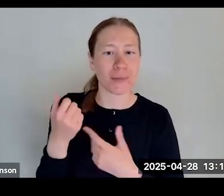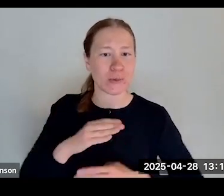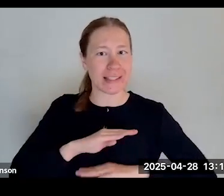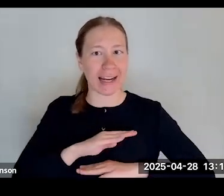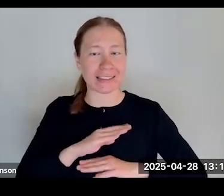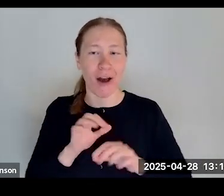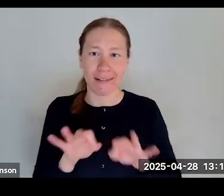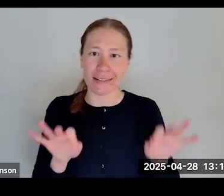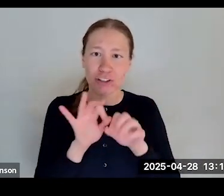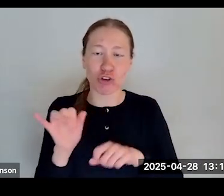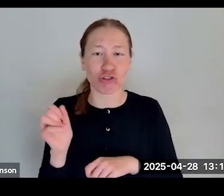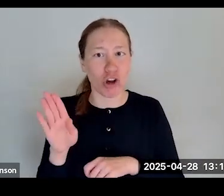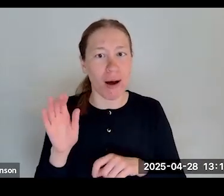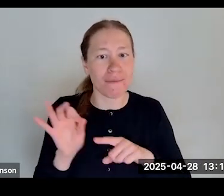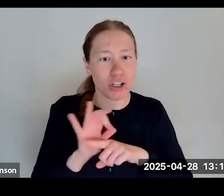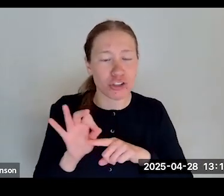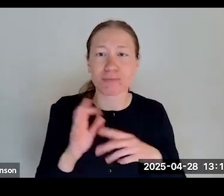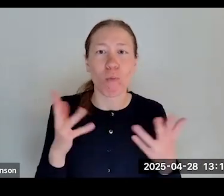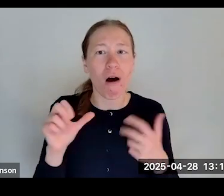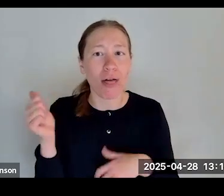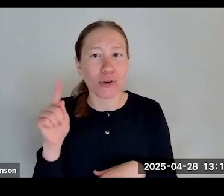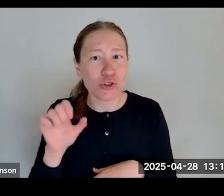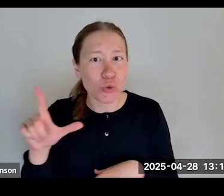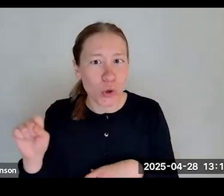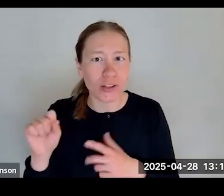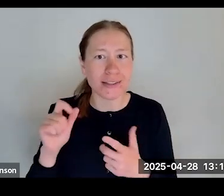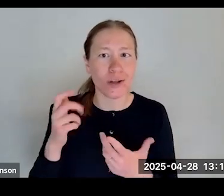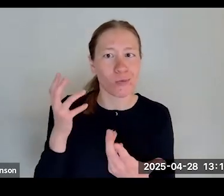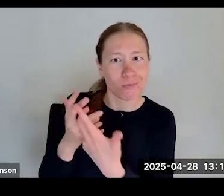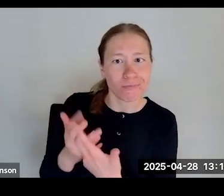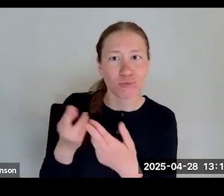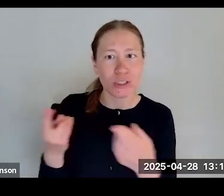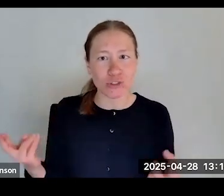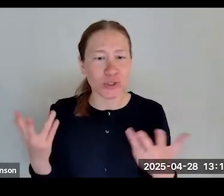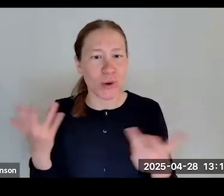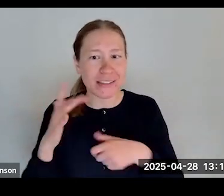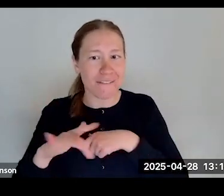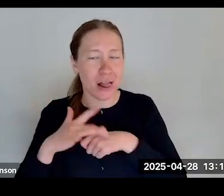and then what tools, resources, or adaptations could be provided as accommodations to support our employees.